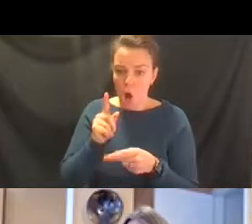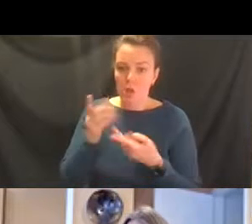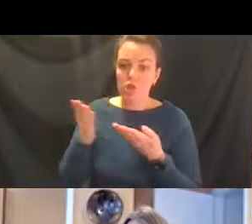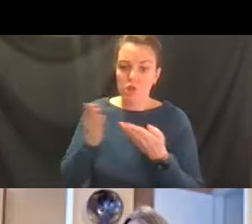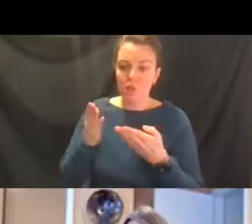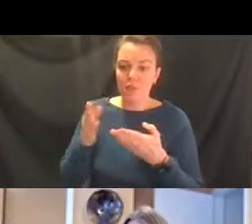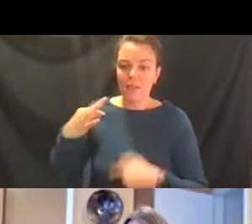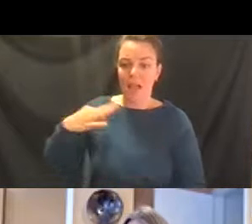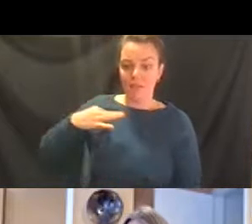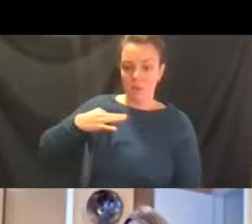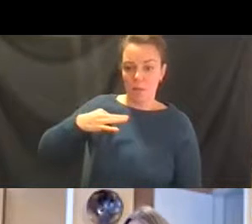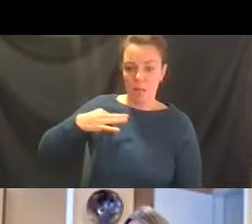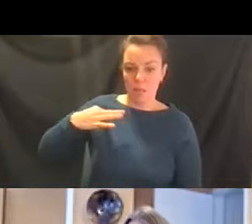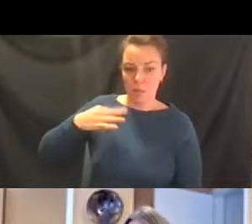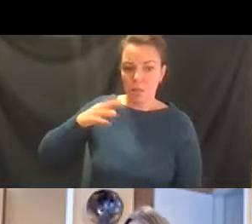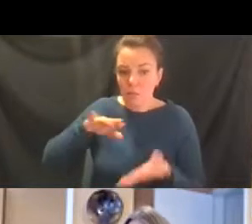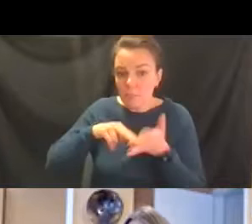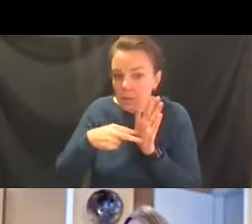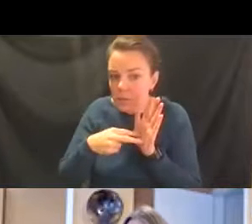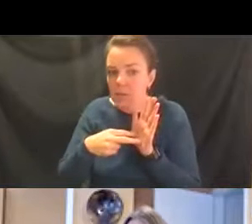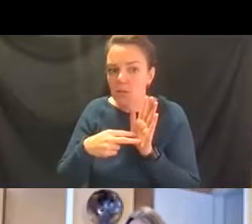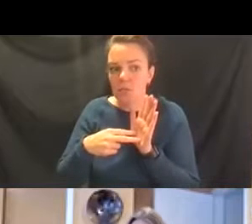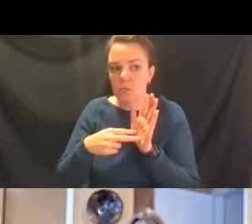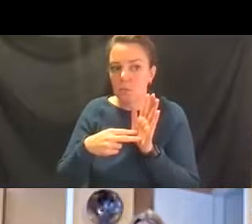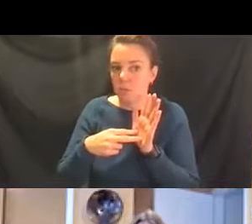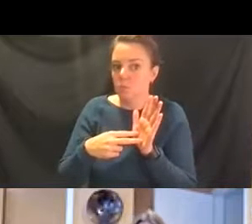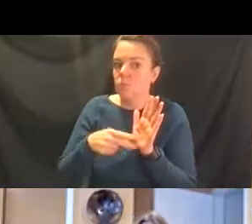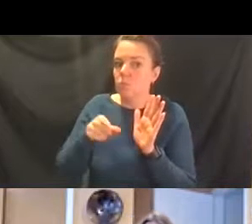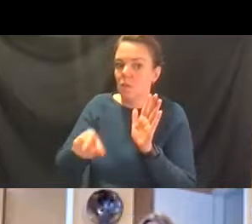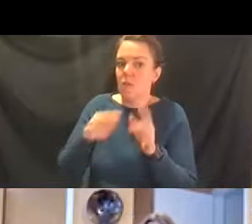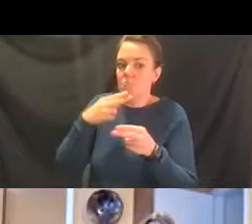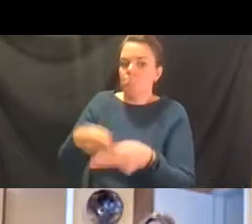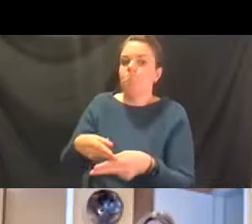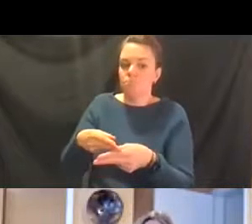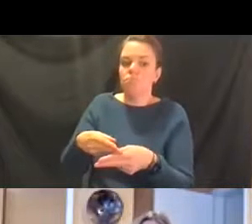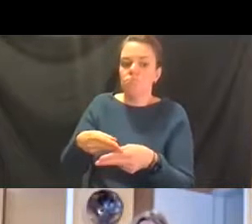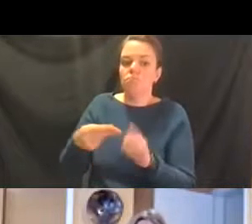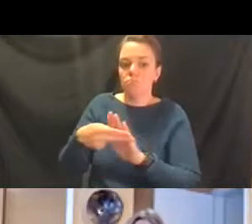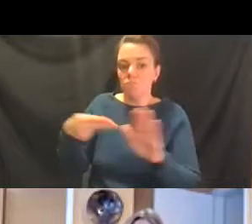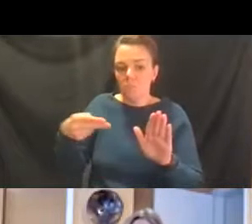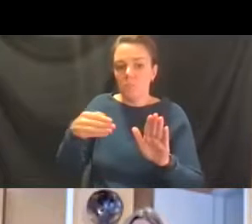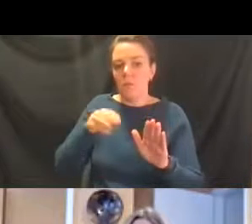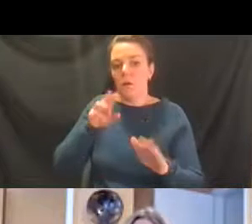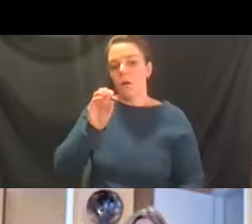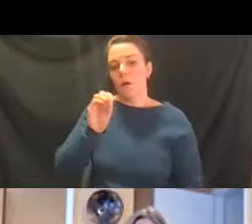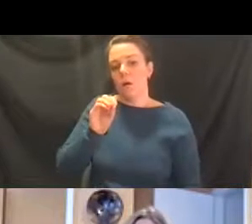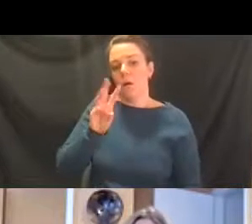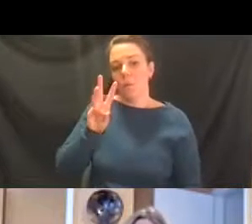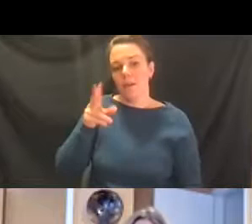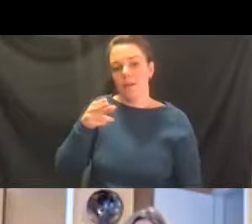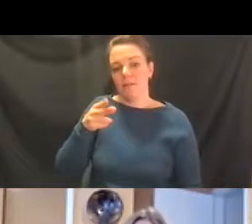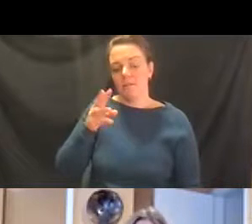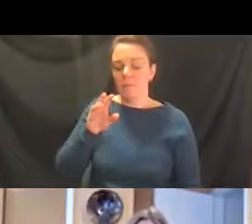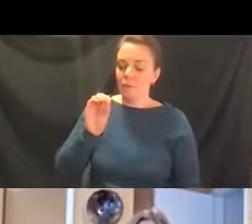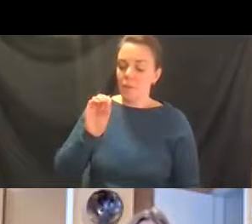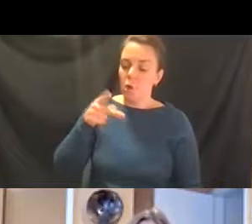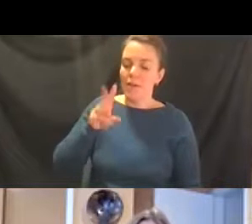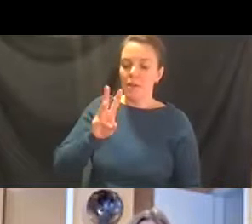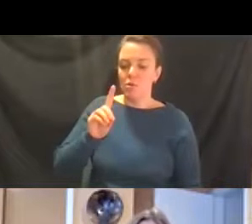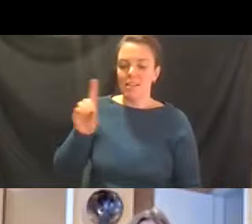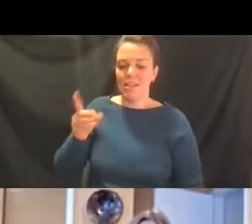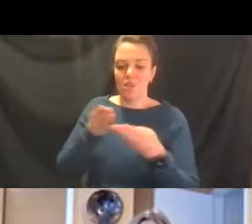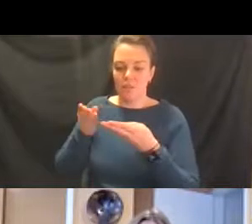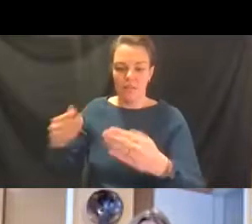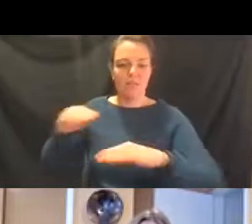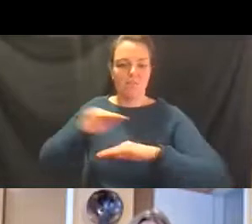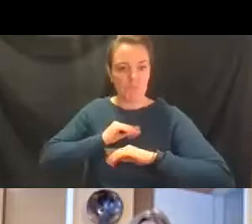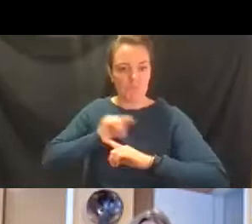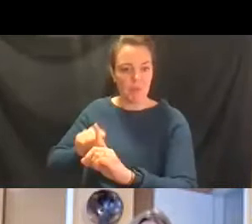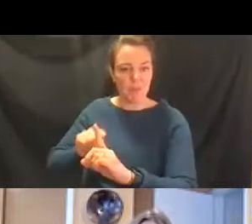actually have been deemed designated to have OPWDD services and I know in Epic there's a new tab on